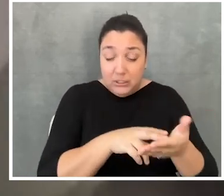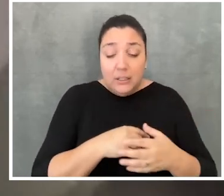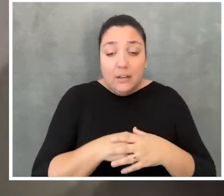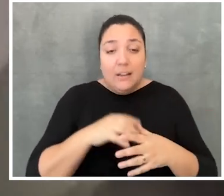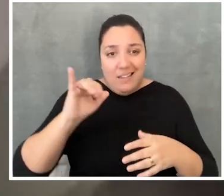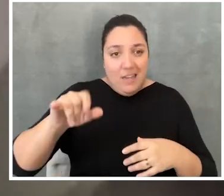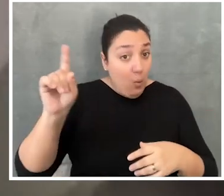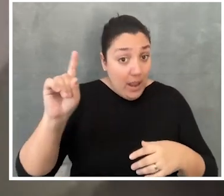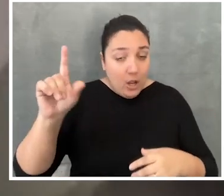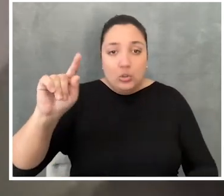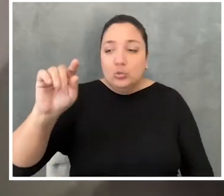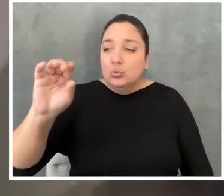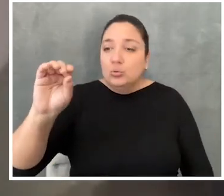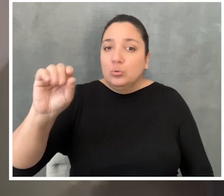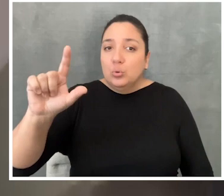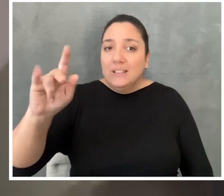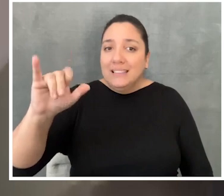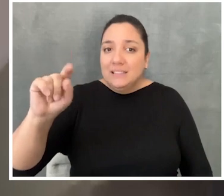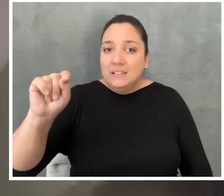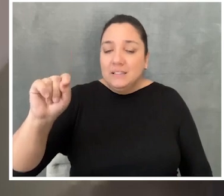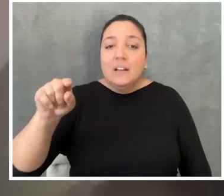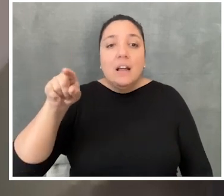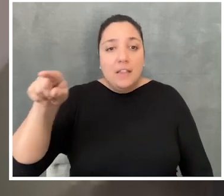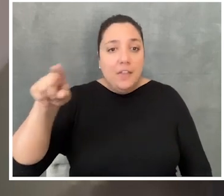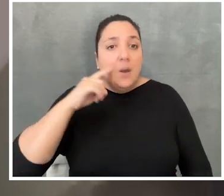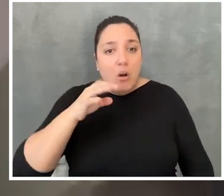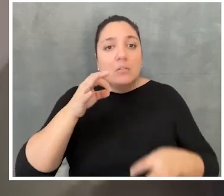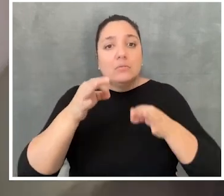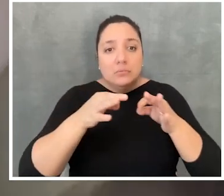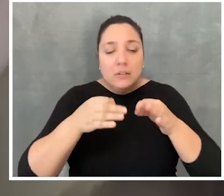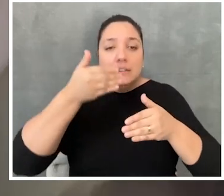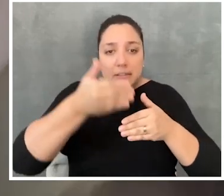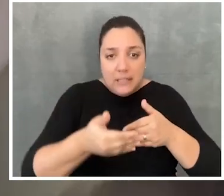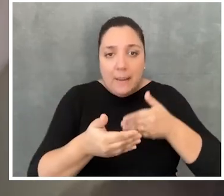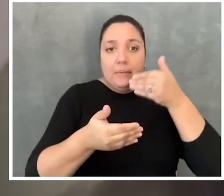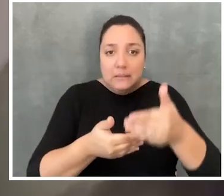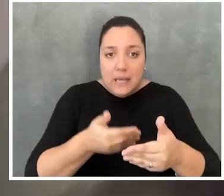the toolkit will take you through a step-by-step process on how to file a petition